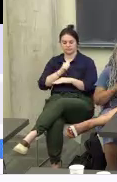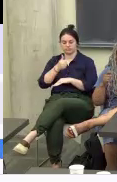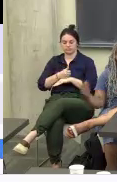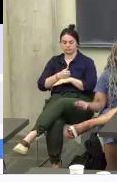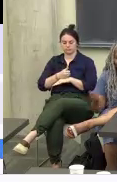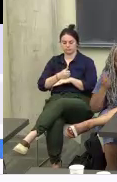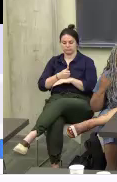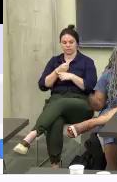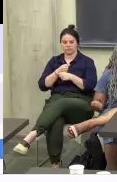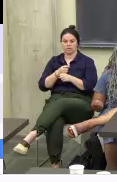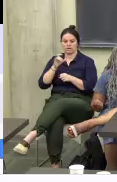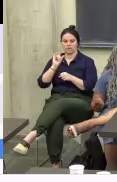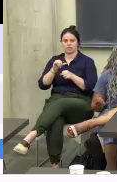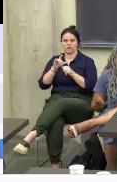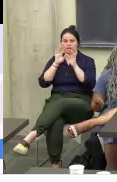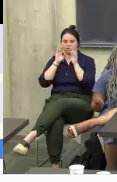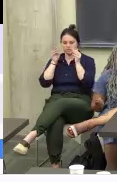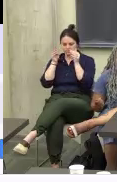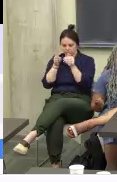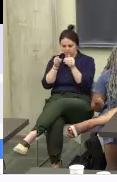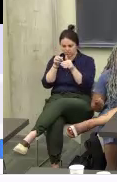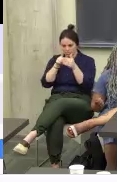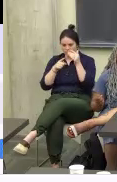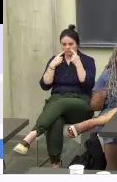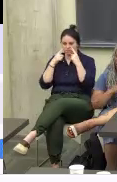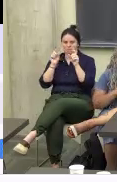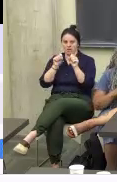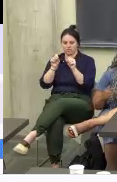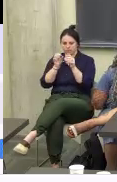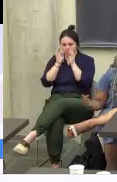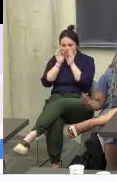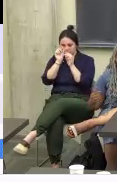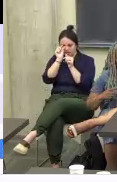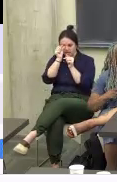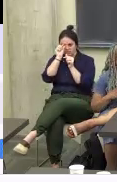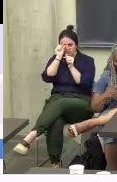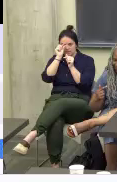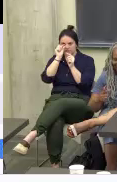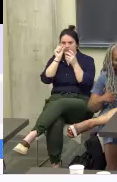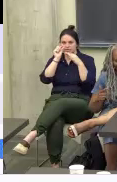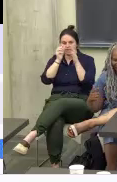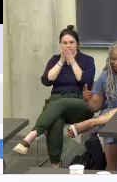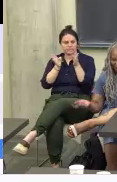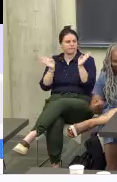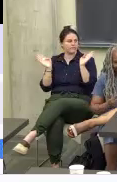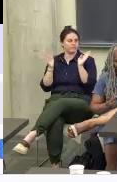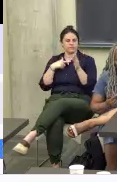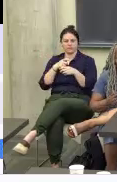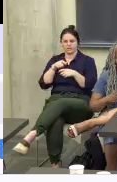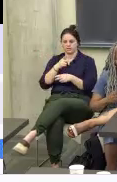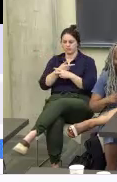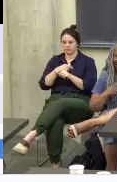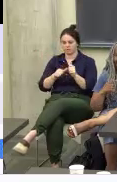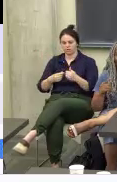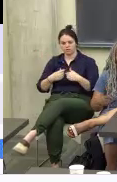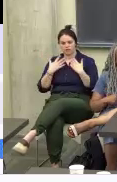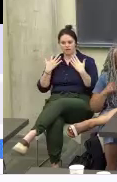to work, build some muscle at keeping each other alive and healthy and thriving And as